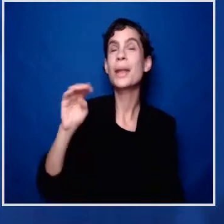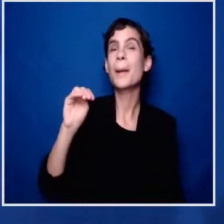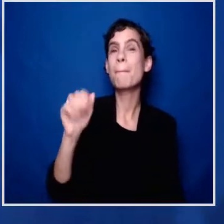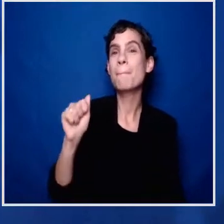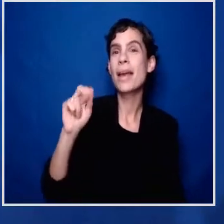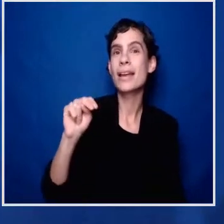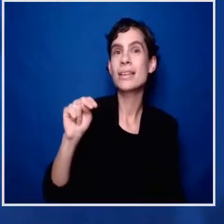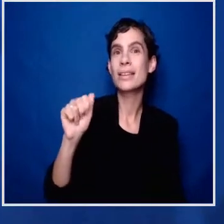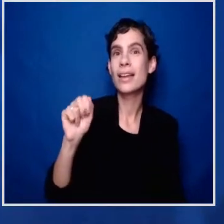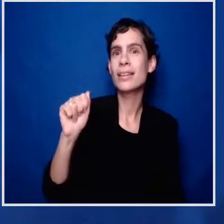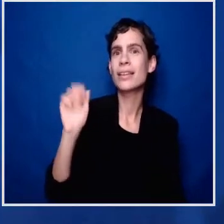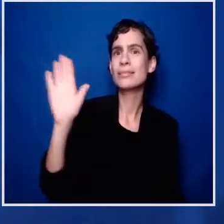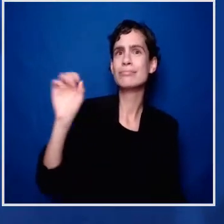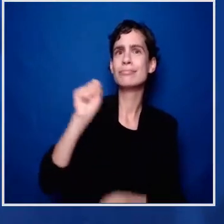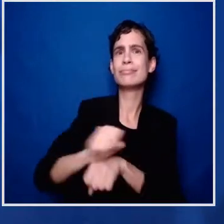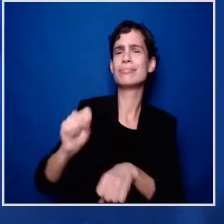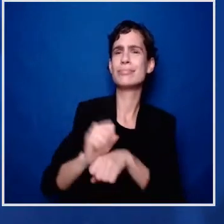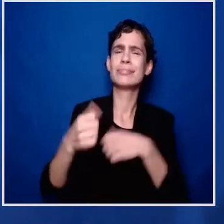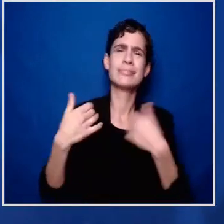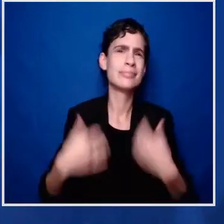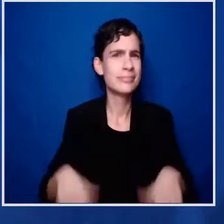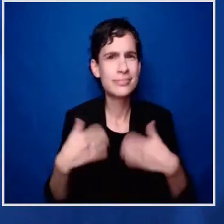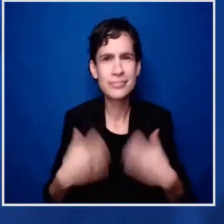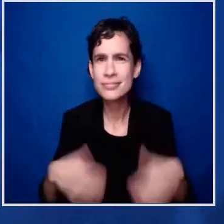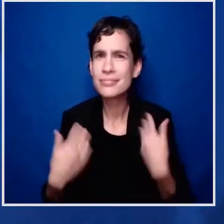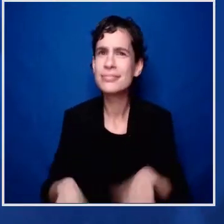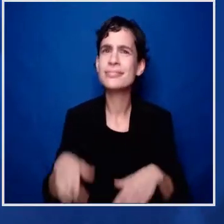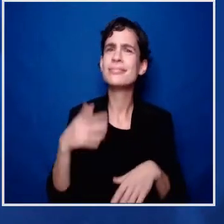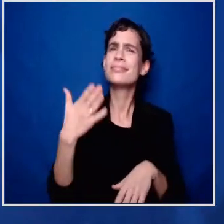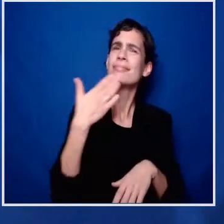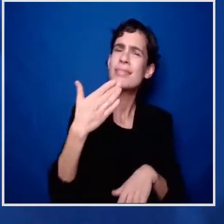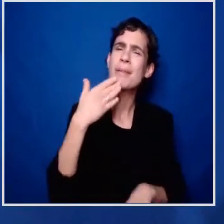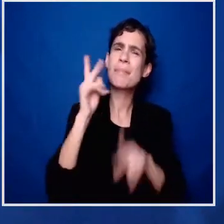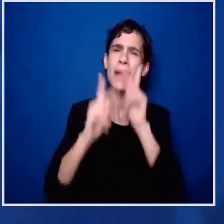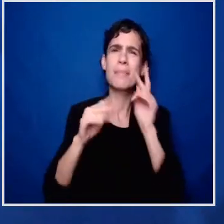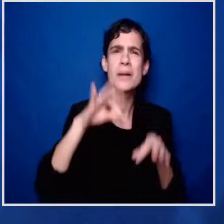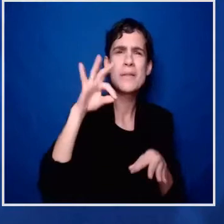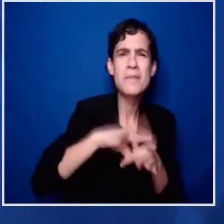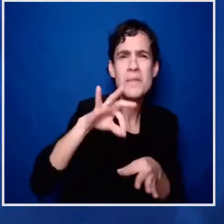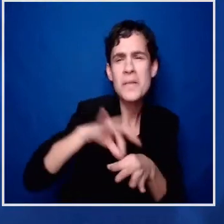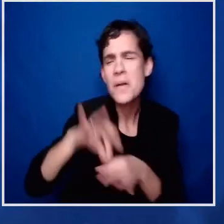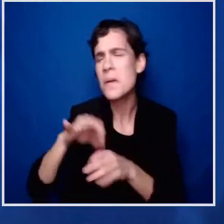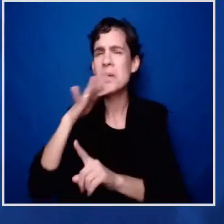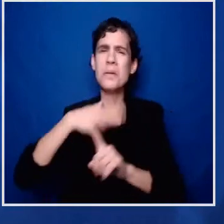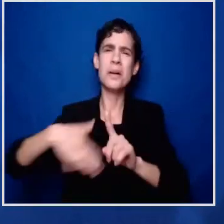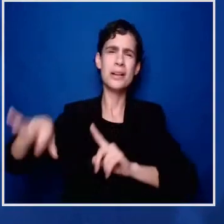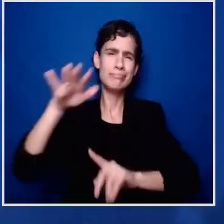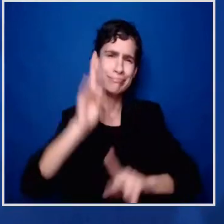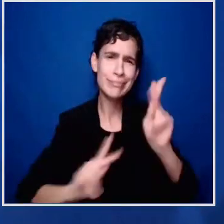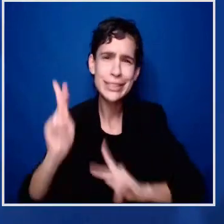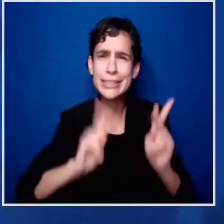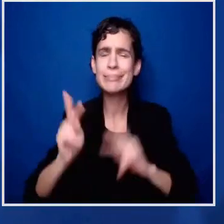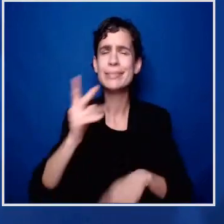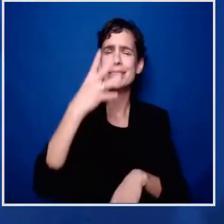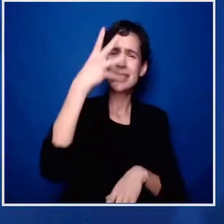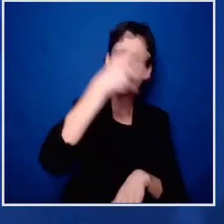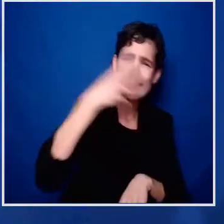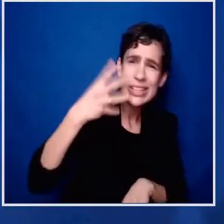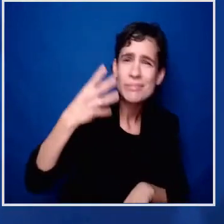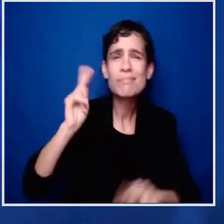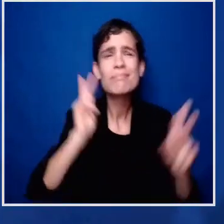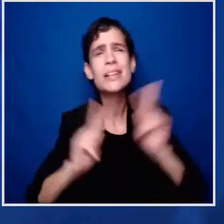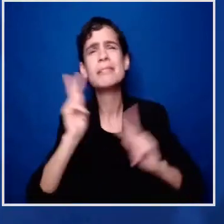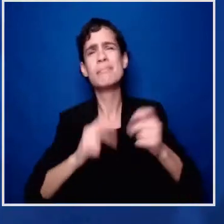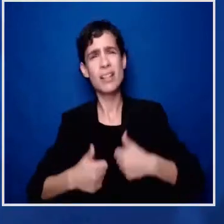[ SPEAKING FOREIGN LANGUAGE ]